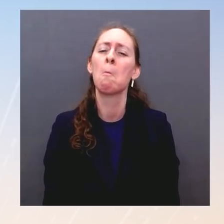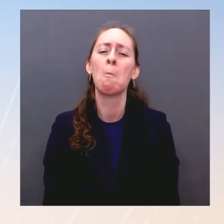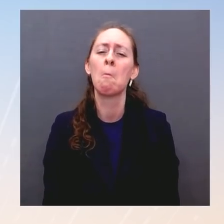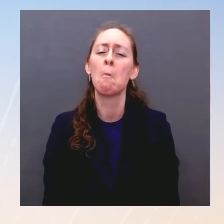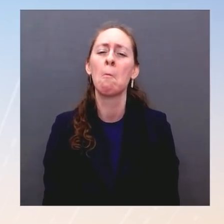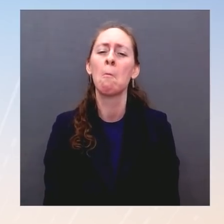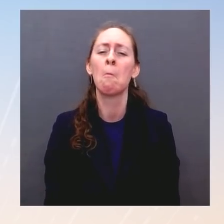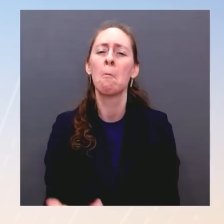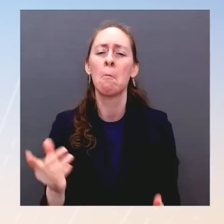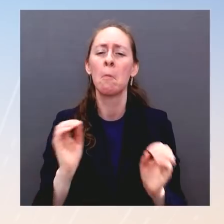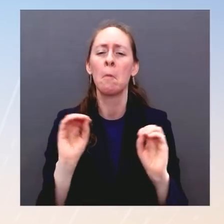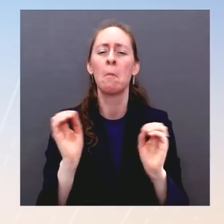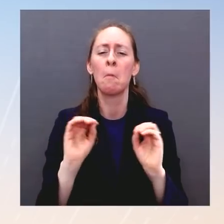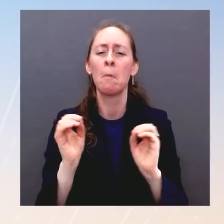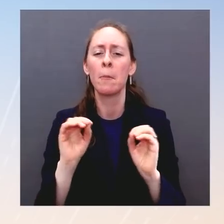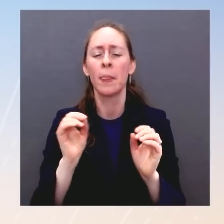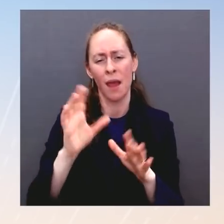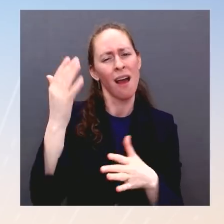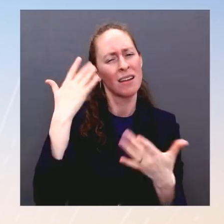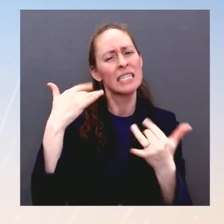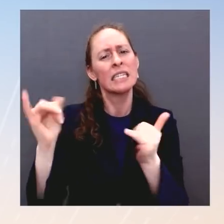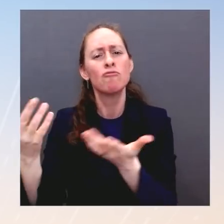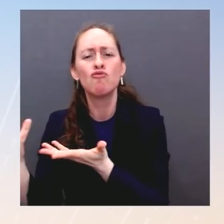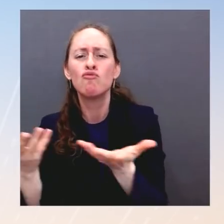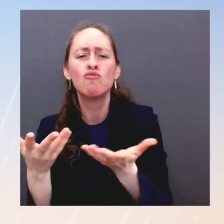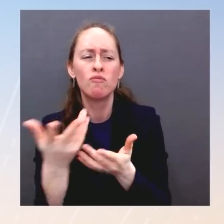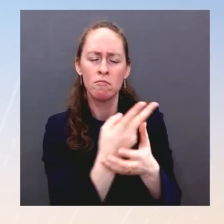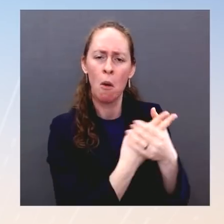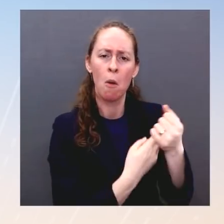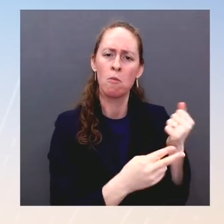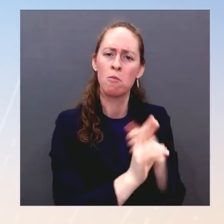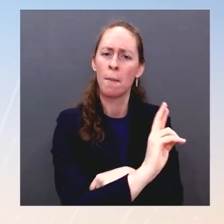you've seen him operate in that way to date -- it is what are Republicans going to do,